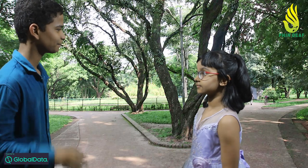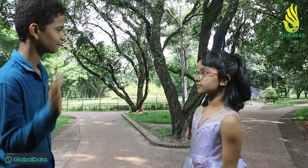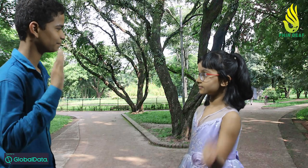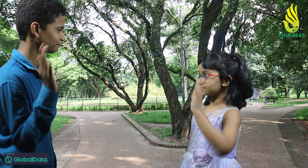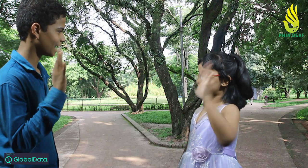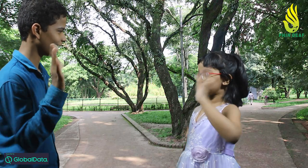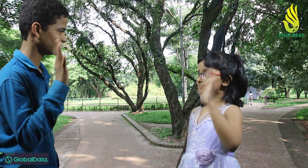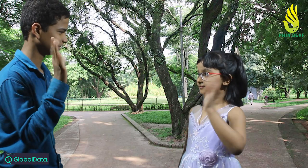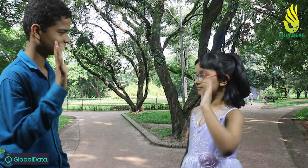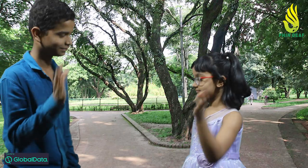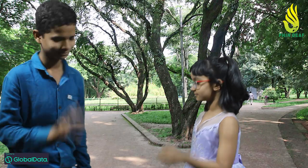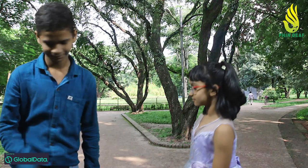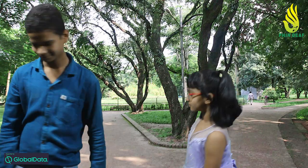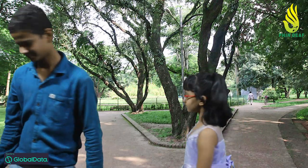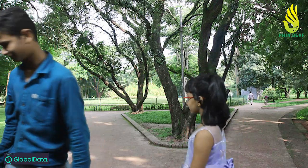Bye..!!! Bye..!!!